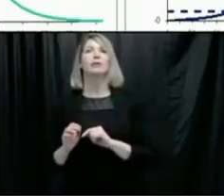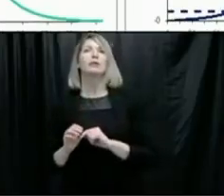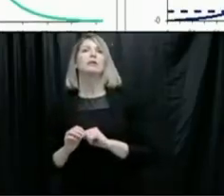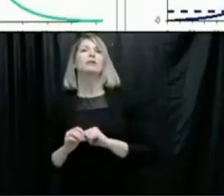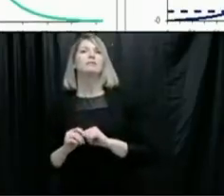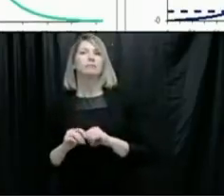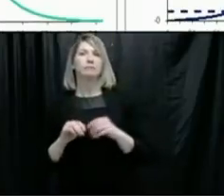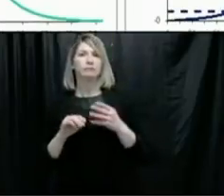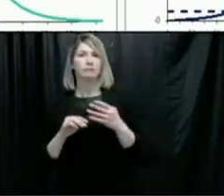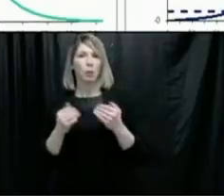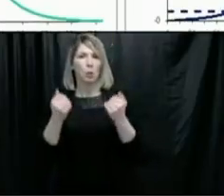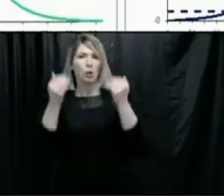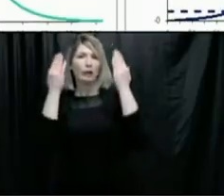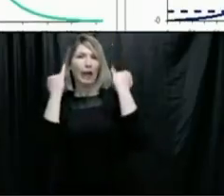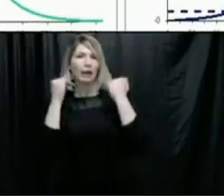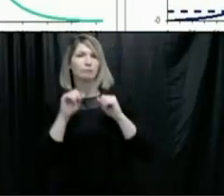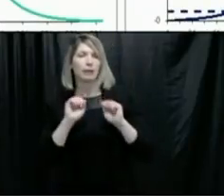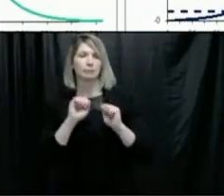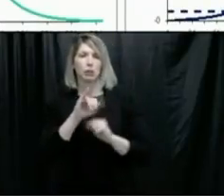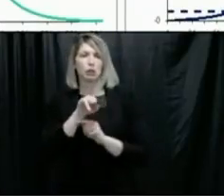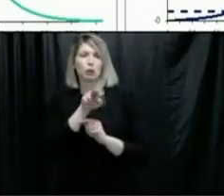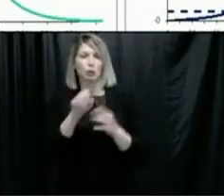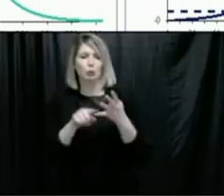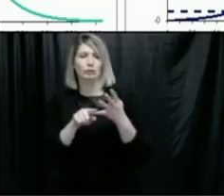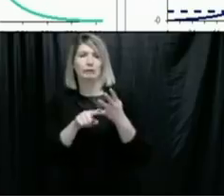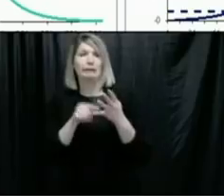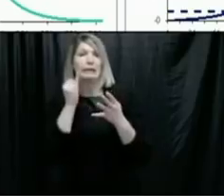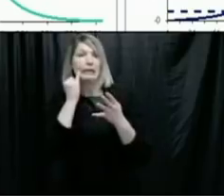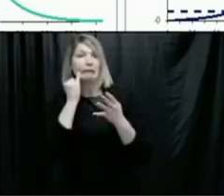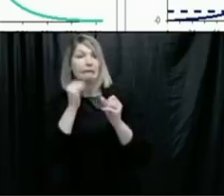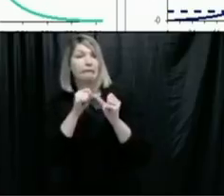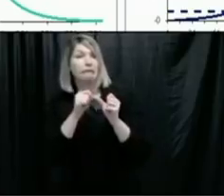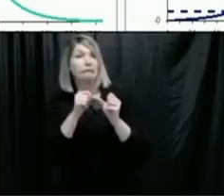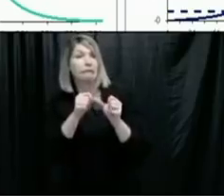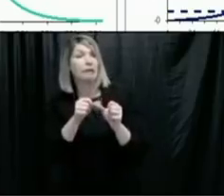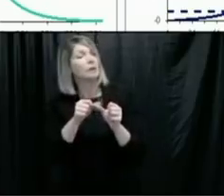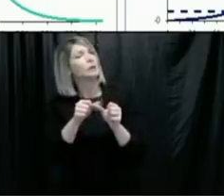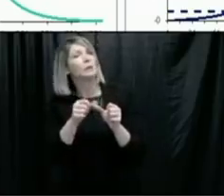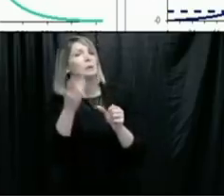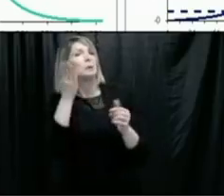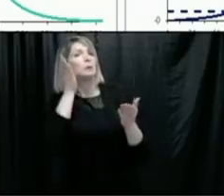IF ON THE OTHER HAND, OK, YOU ASSUME THAT 51% OF